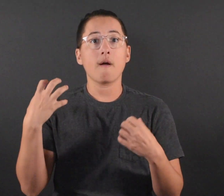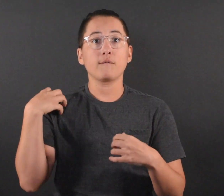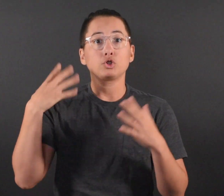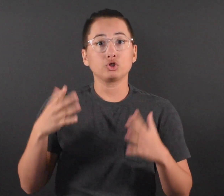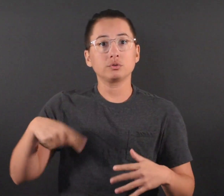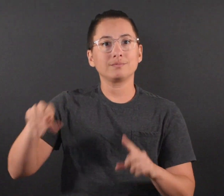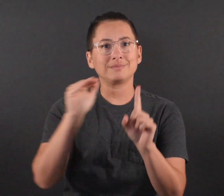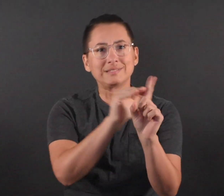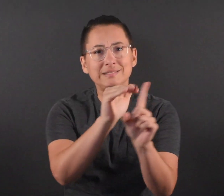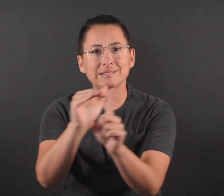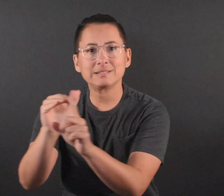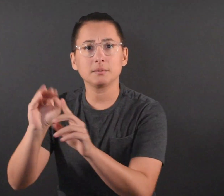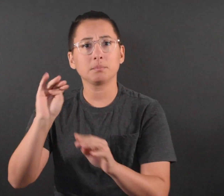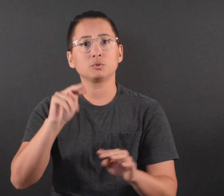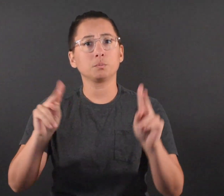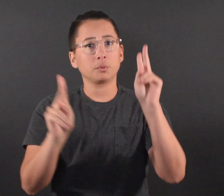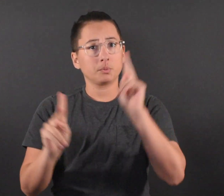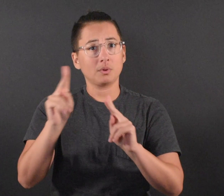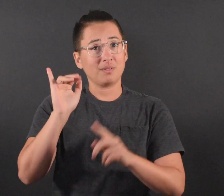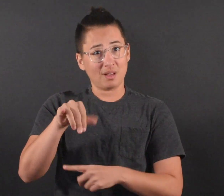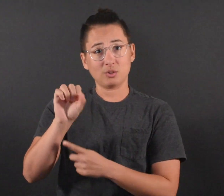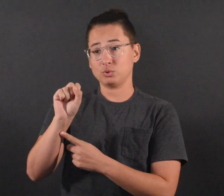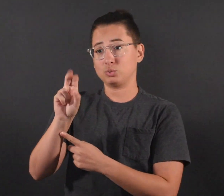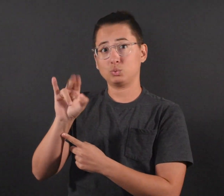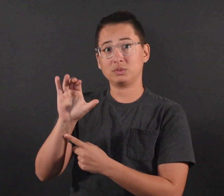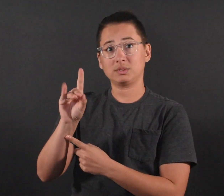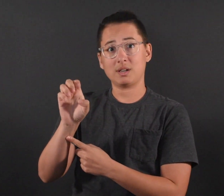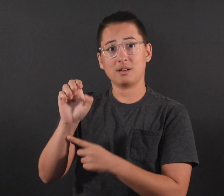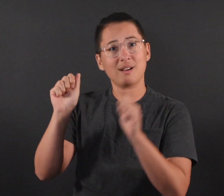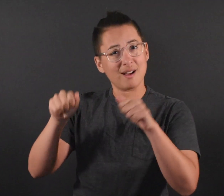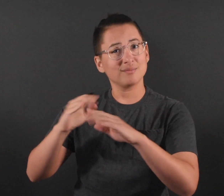health officials are reminding Minnesotans that suicide is preventable,